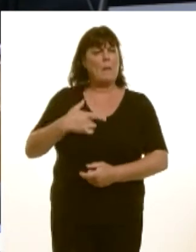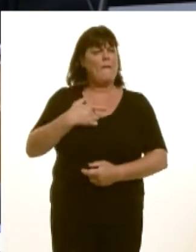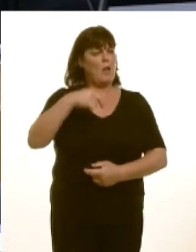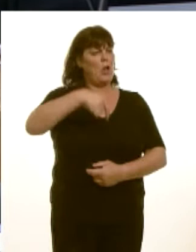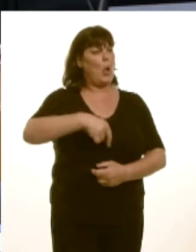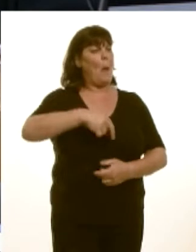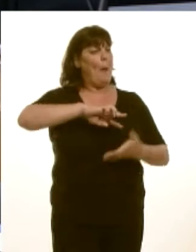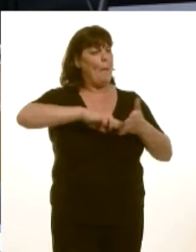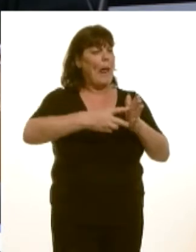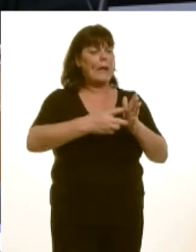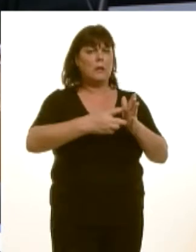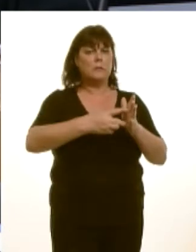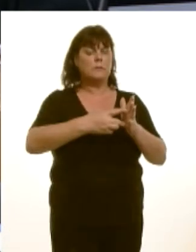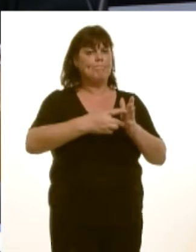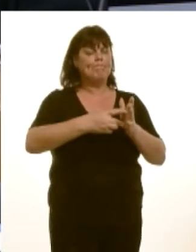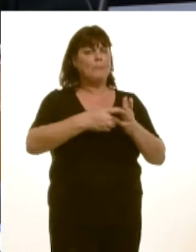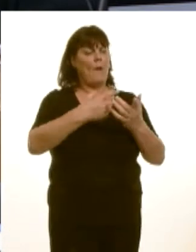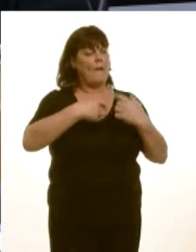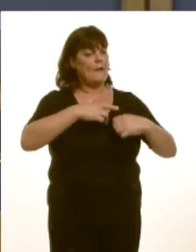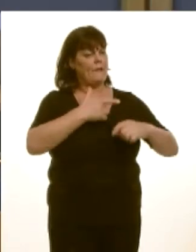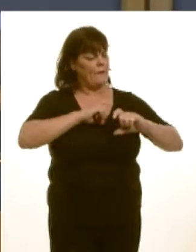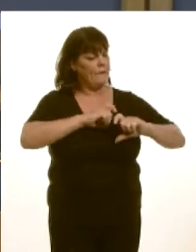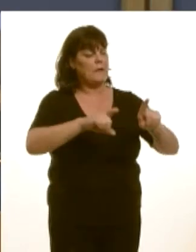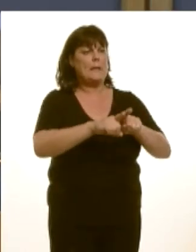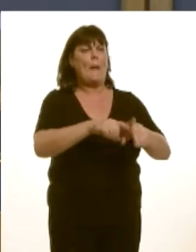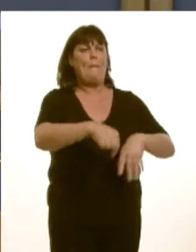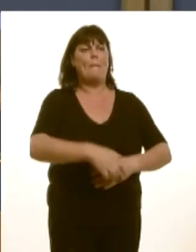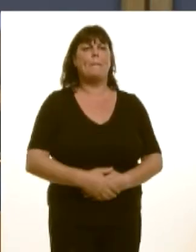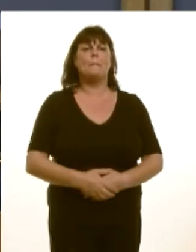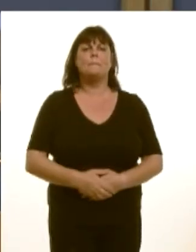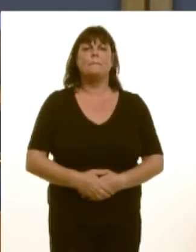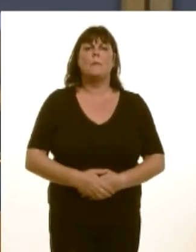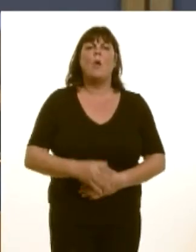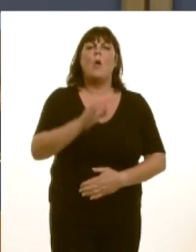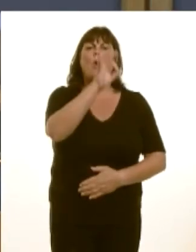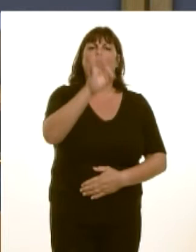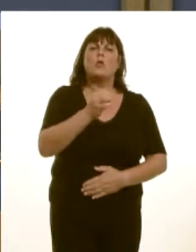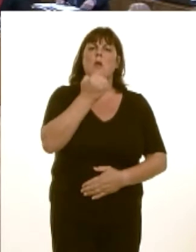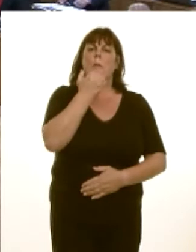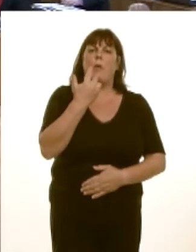Y Llywydd / The Presiding Officer: We now move to questions on the paper again. Question 3 is from Lindsay Whittle. Lindsay Whittle: 3.